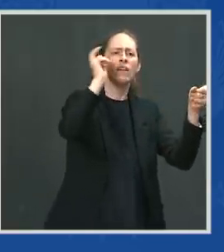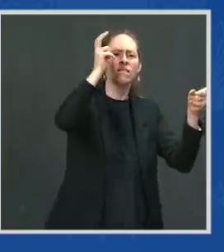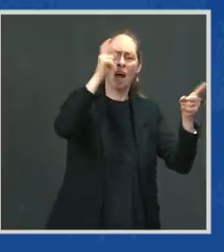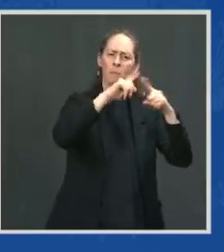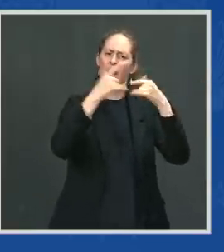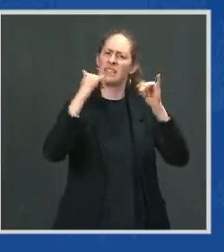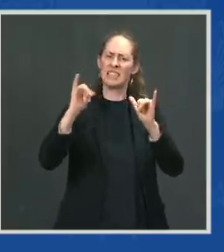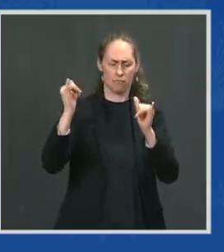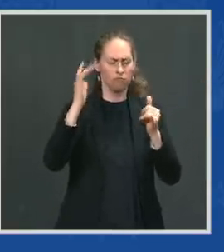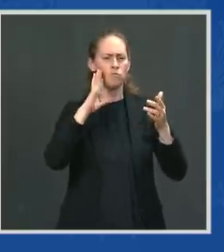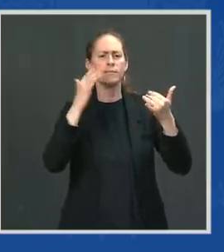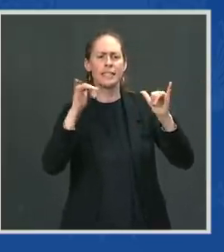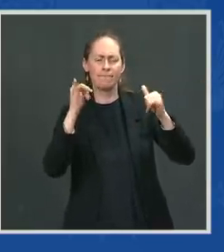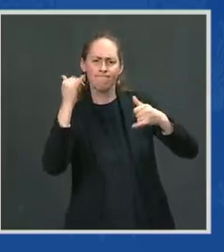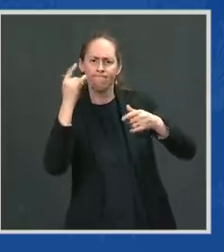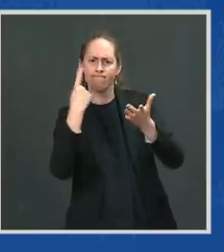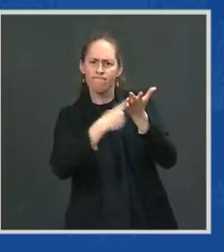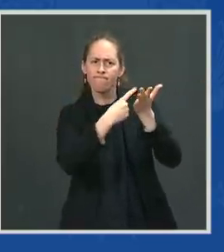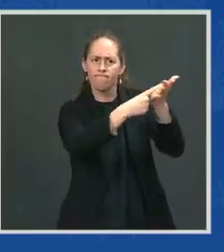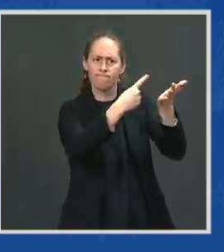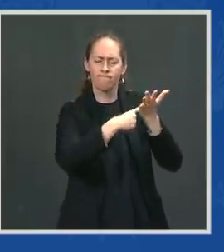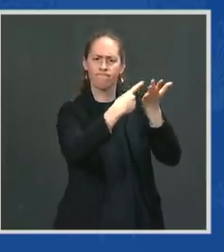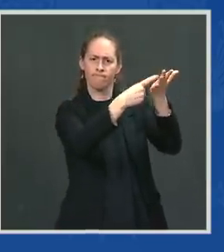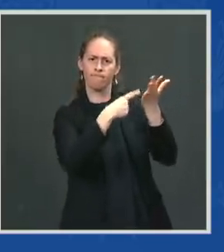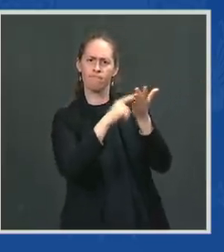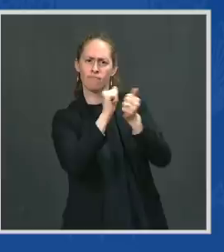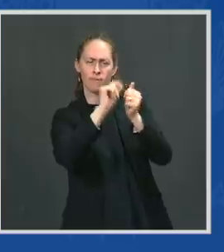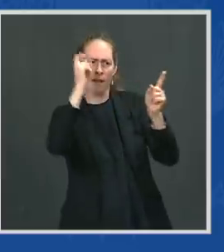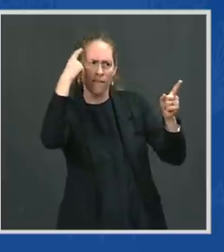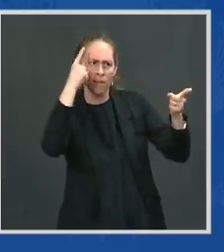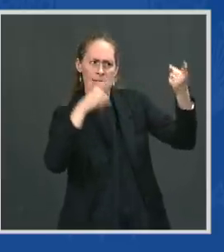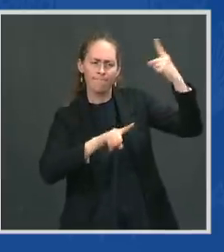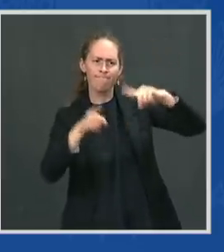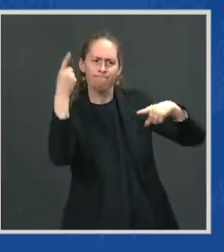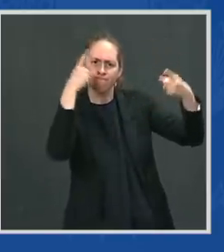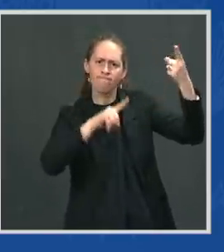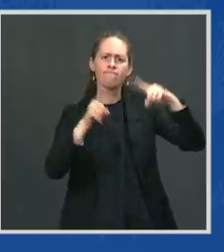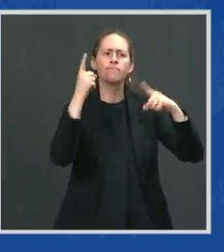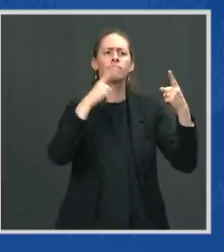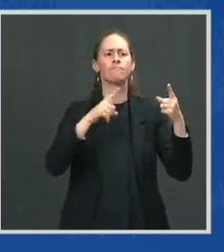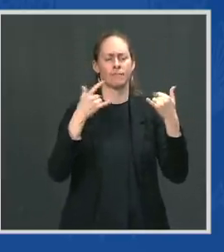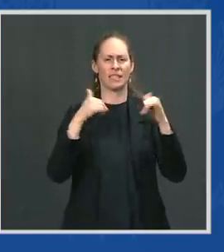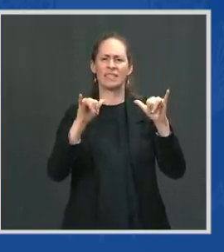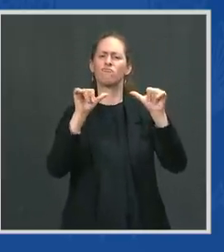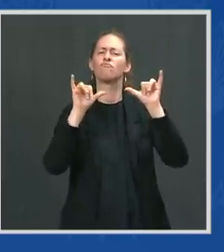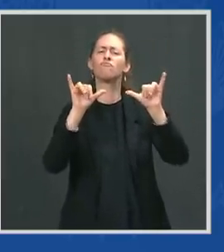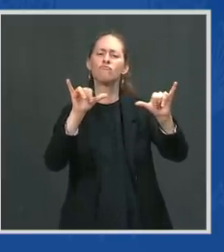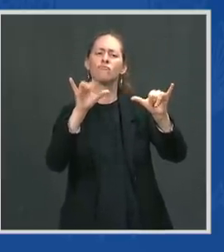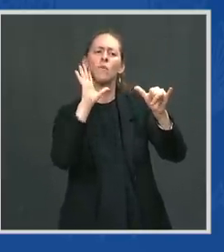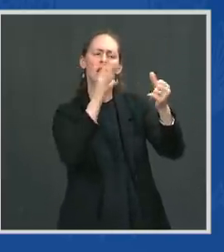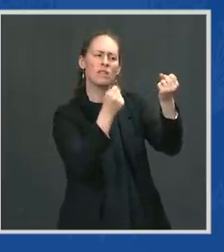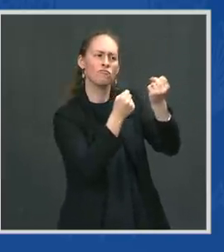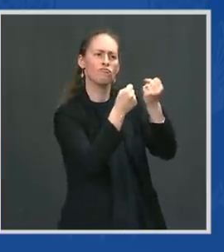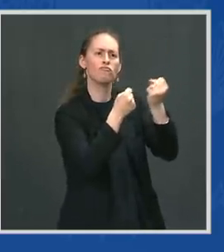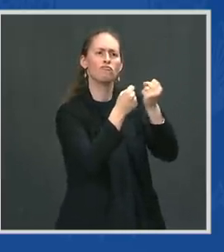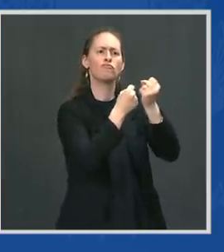We'll continue to support the government of Afghanistan. We will keep providing assistance to the Afghan National Defenses and Security Forces.